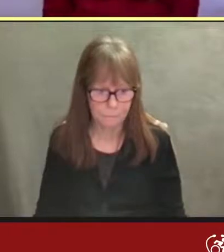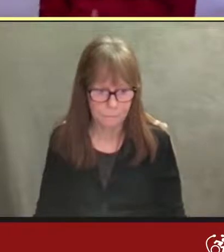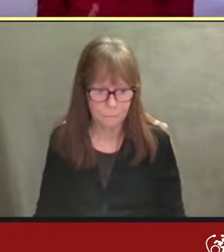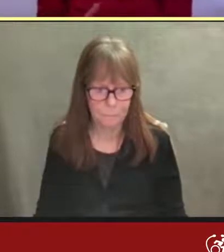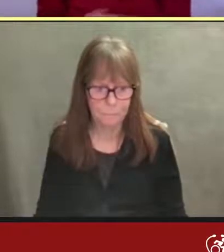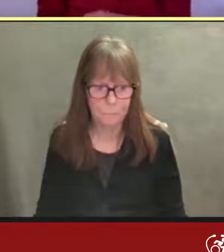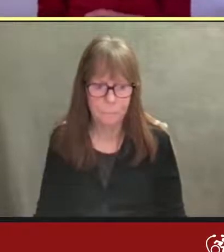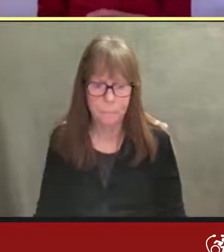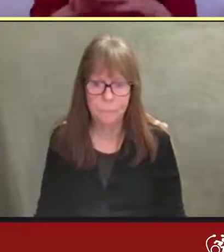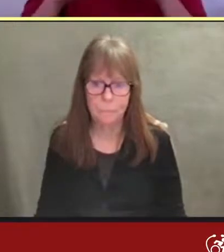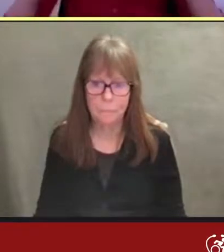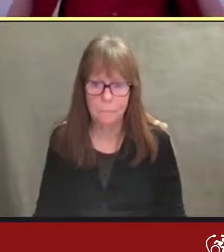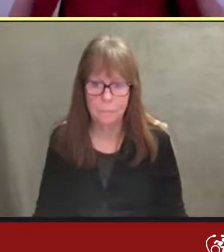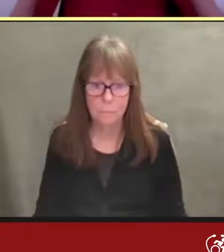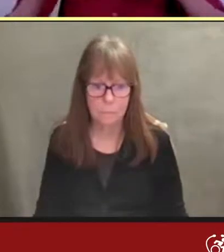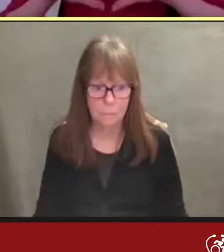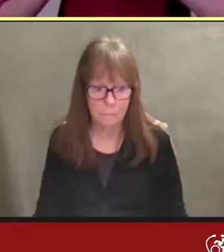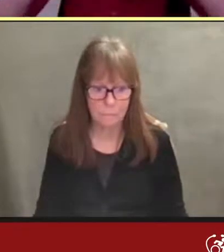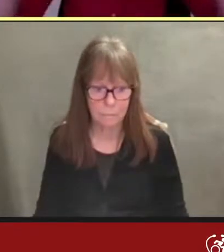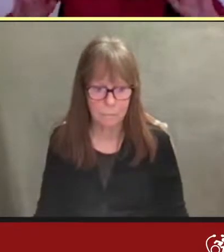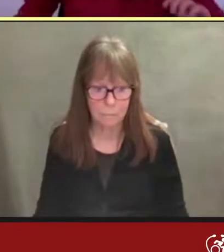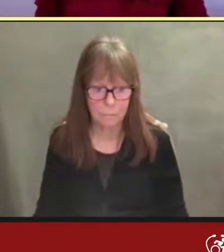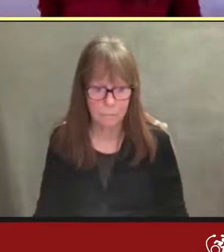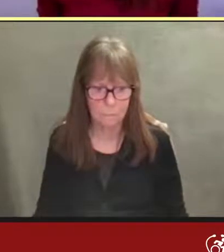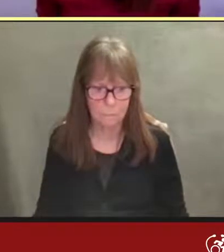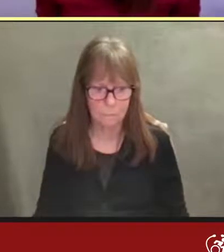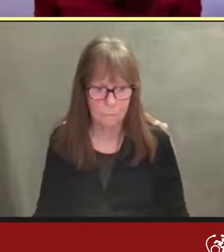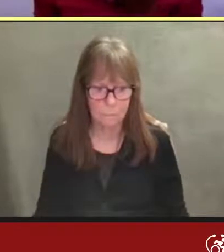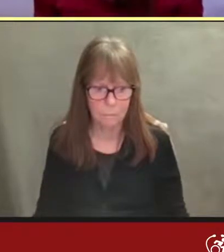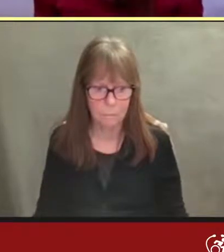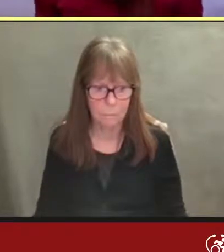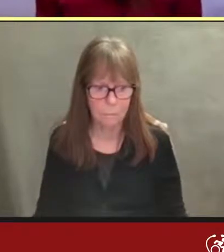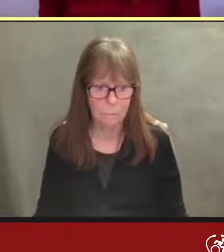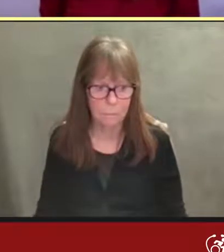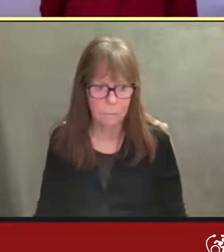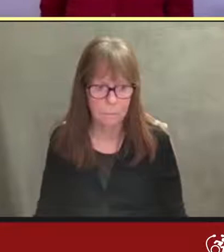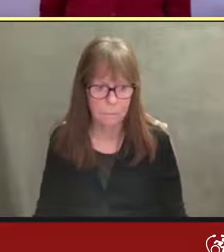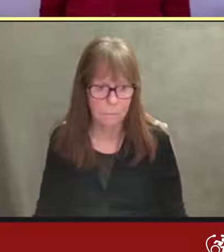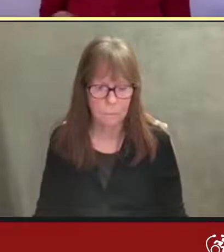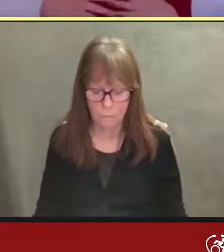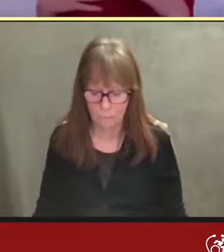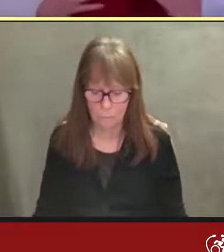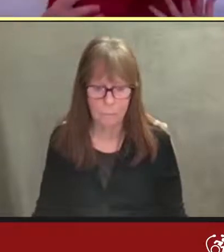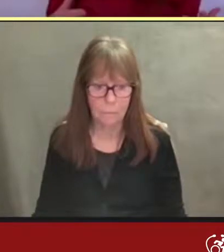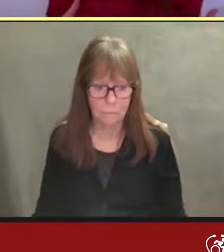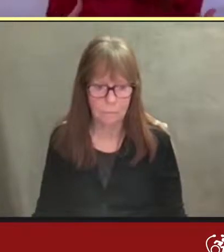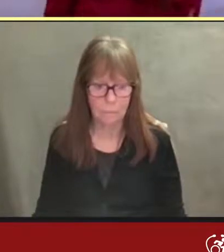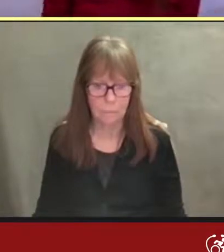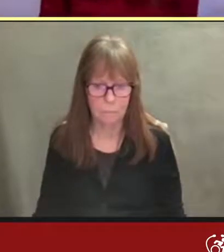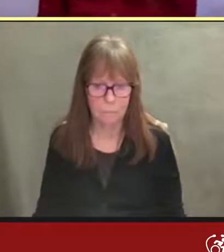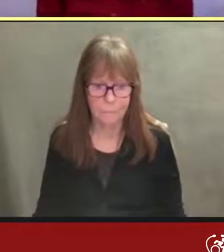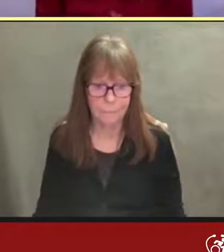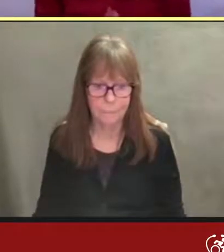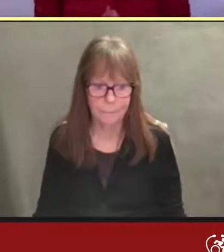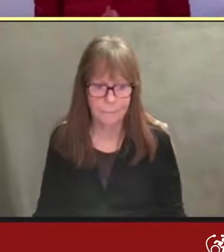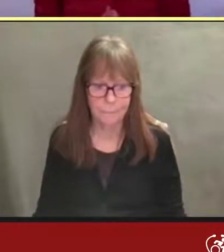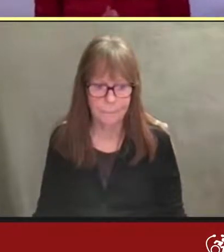Thinking about the aim of the conference as a whole.